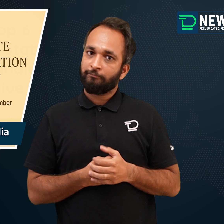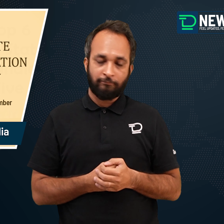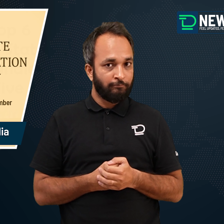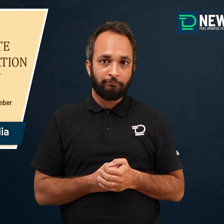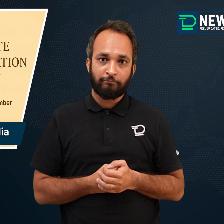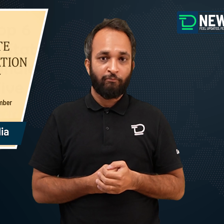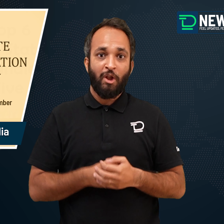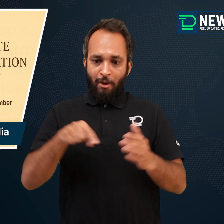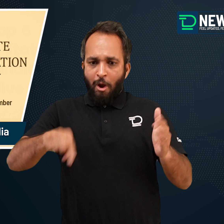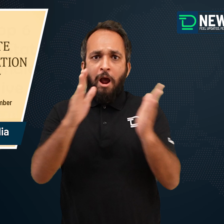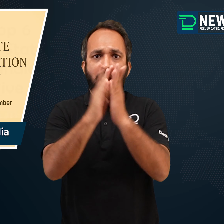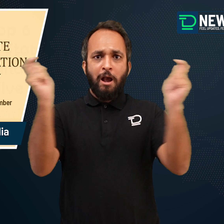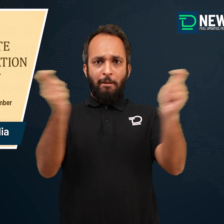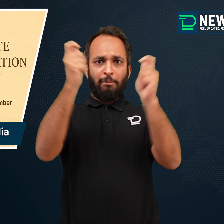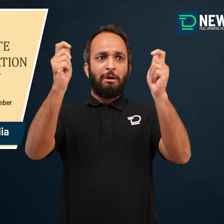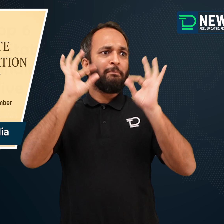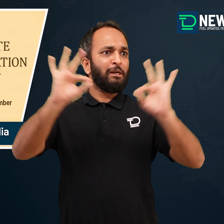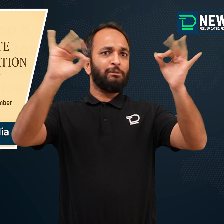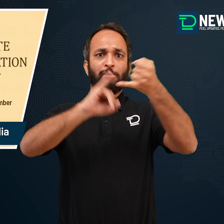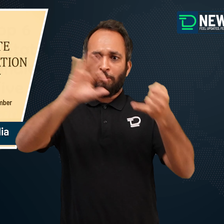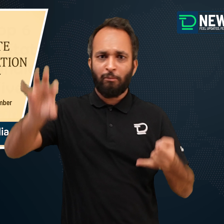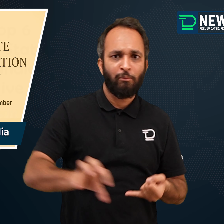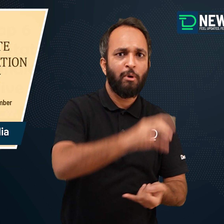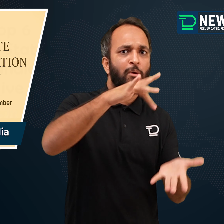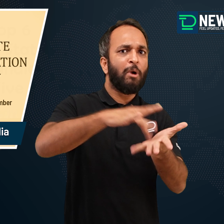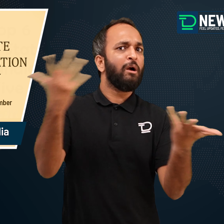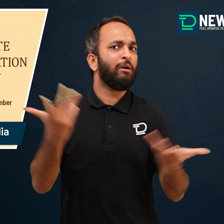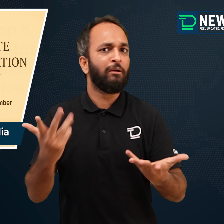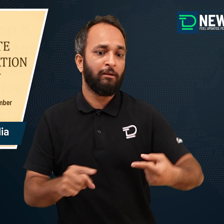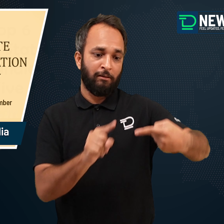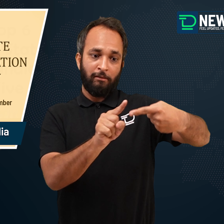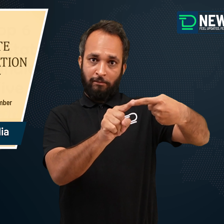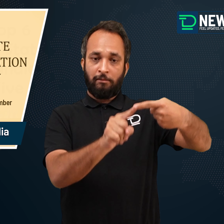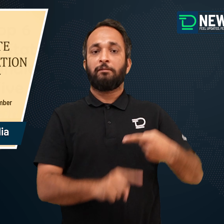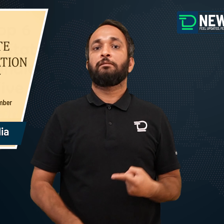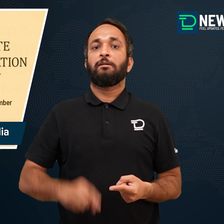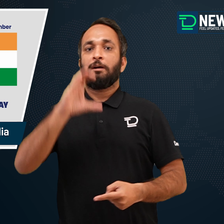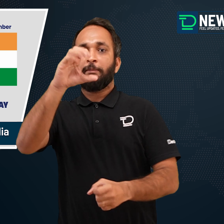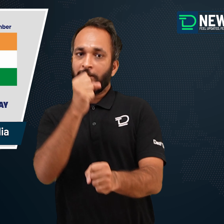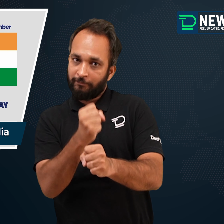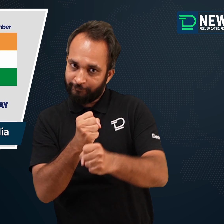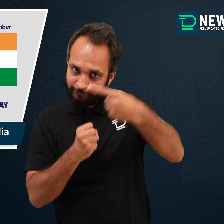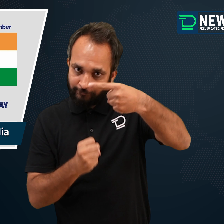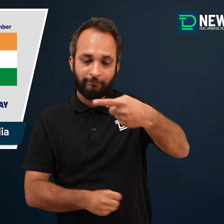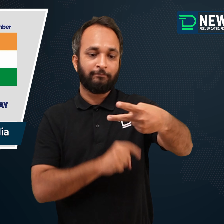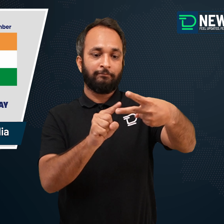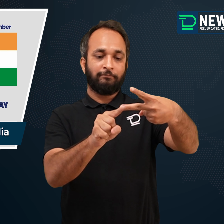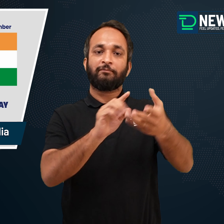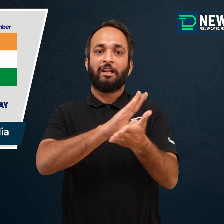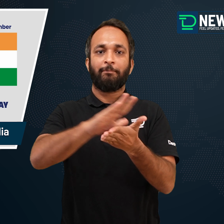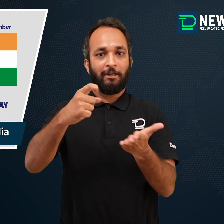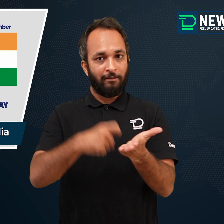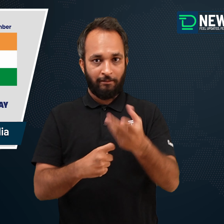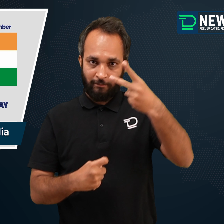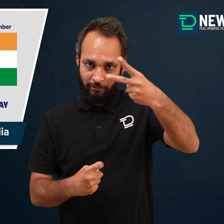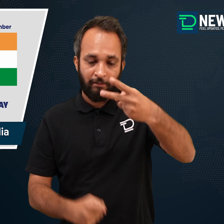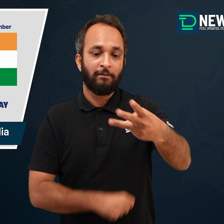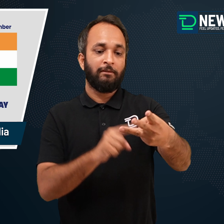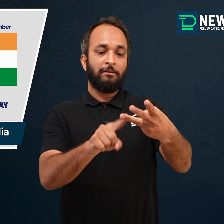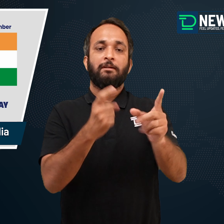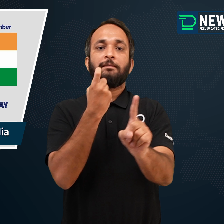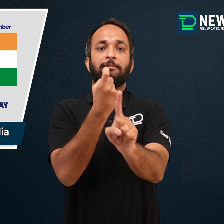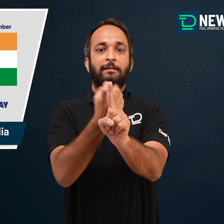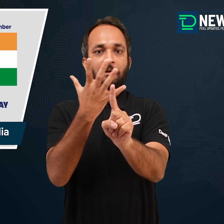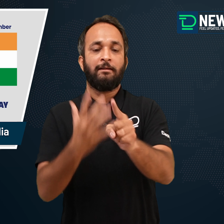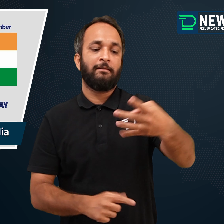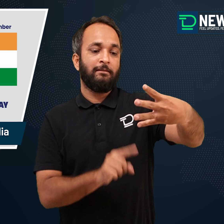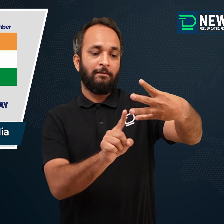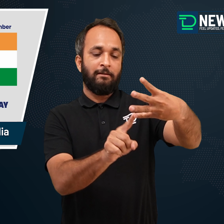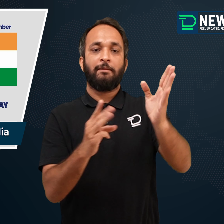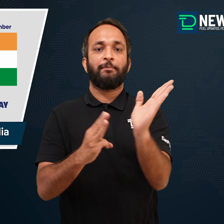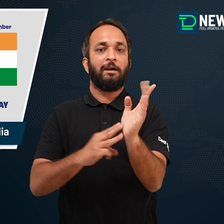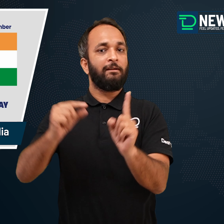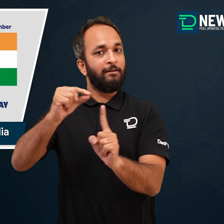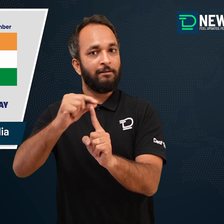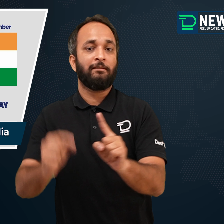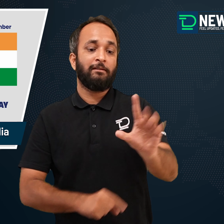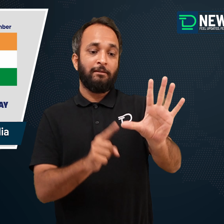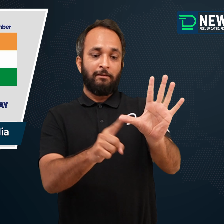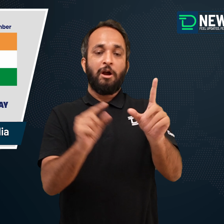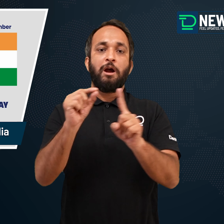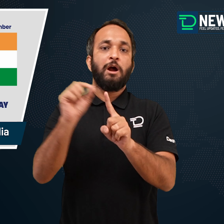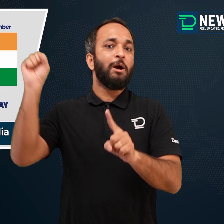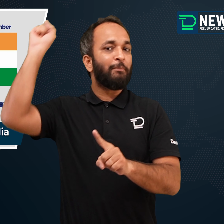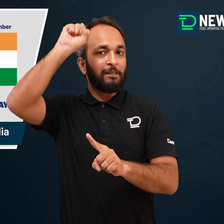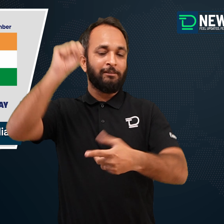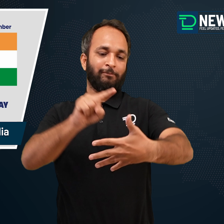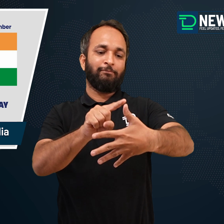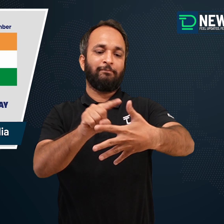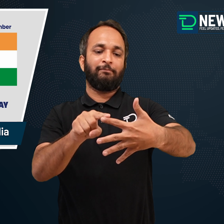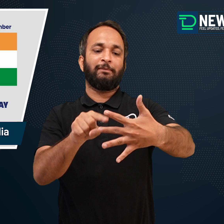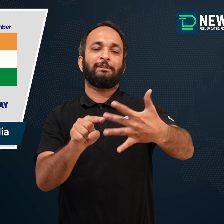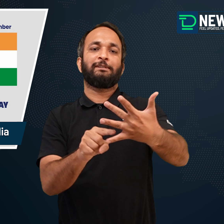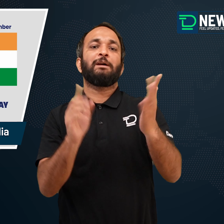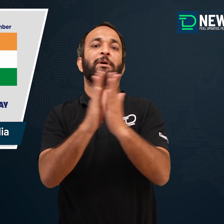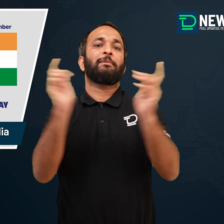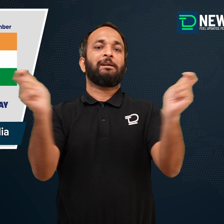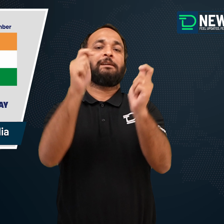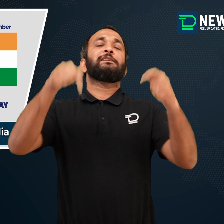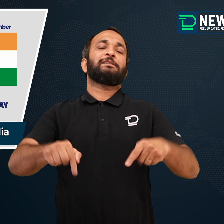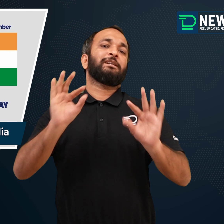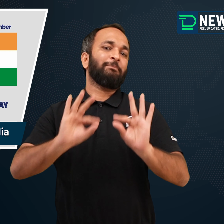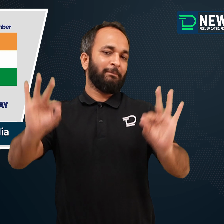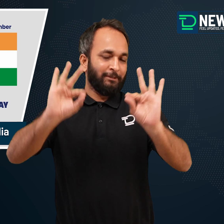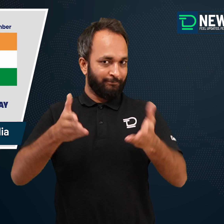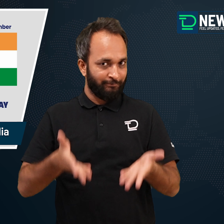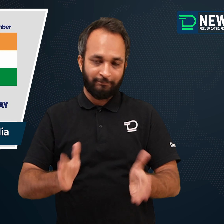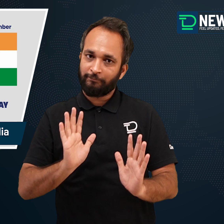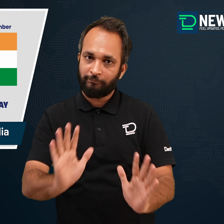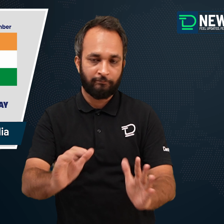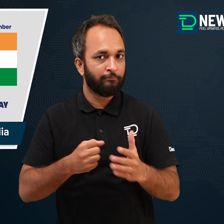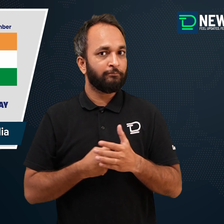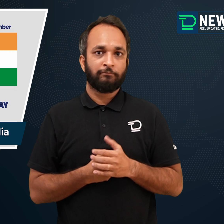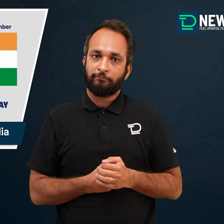Chhattisgarh, Haryana, Kerala, Madhya Pradesh, and Punjab are celebrating the state formation day.